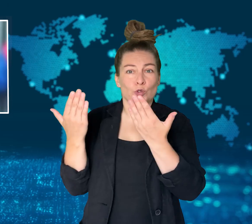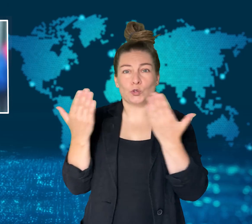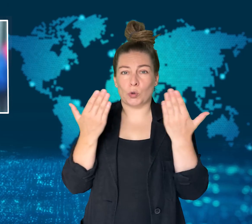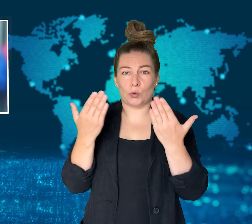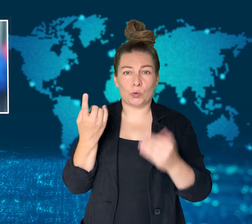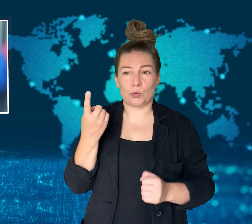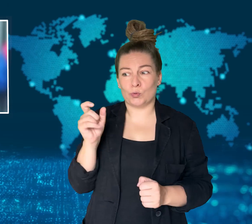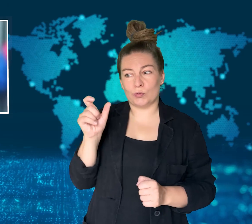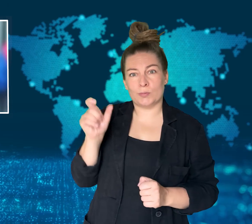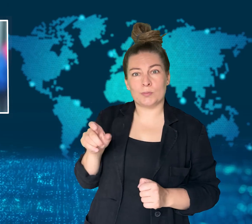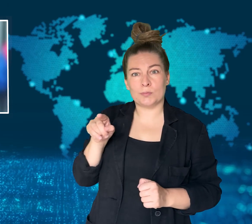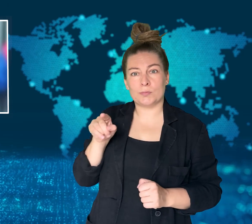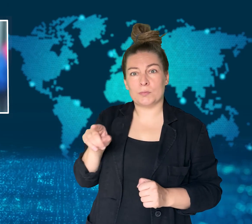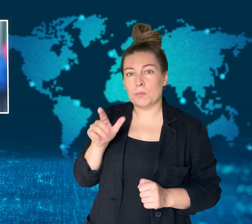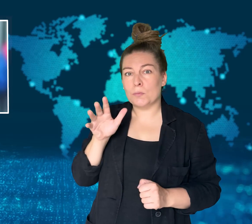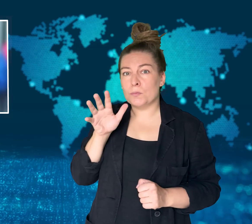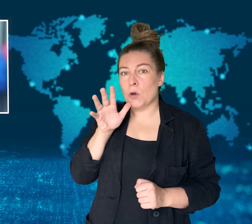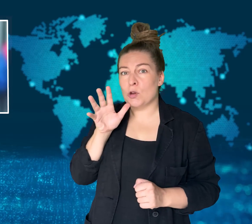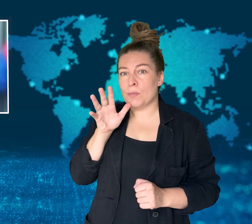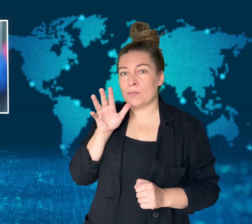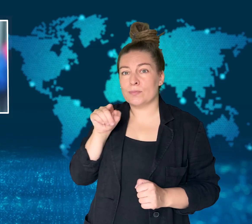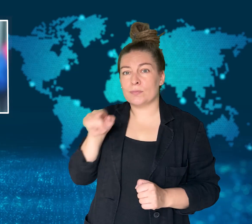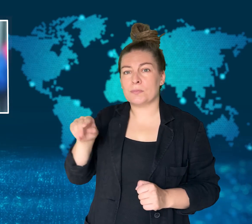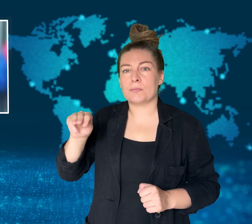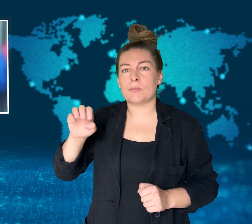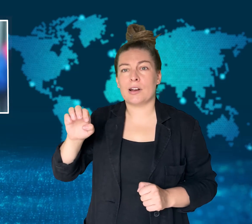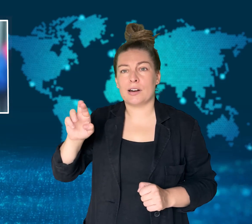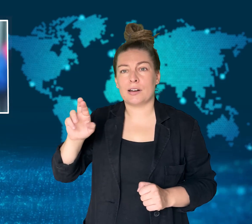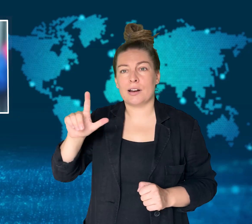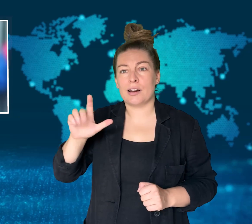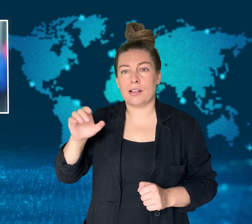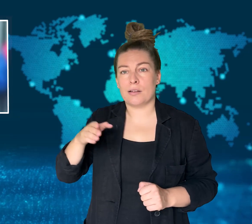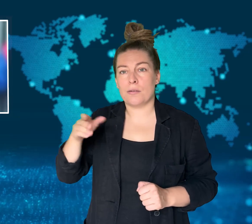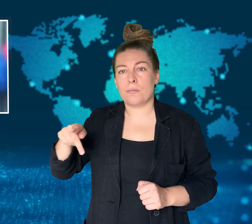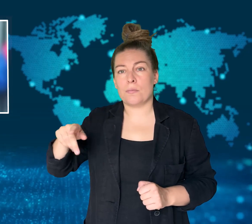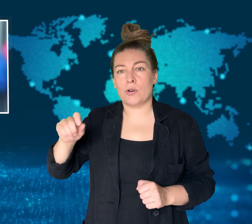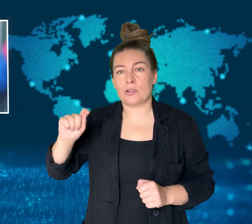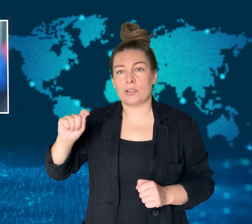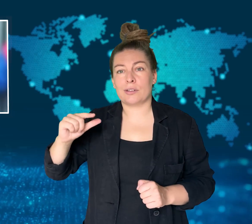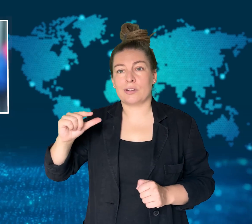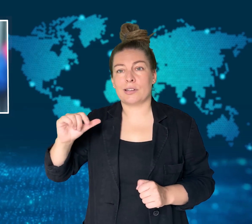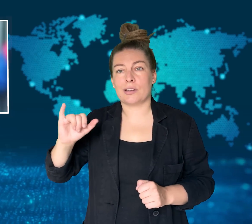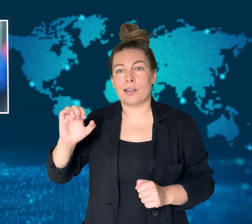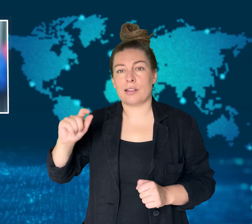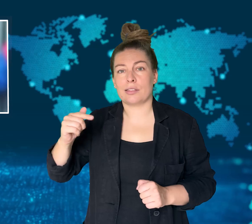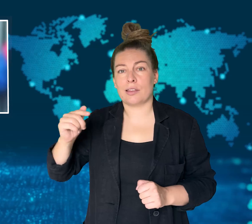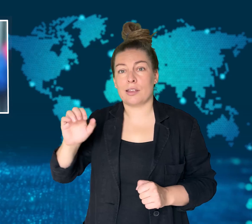She said that her son fought off boys who were trying to